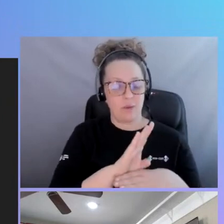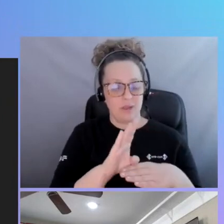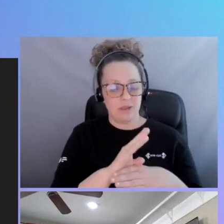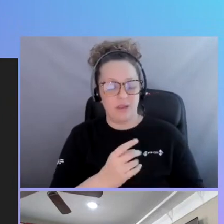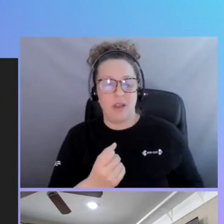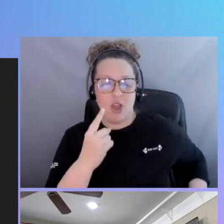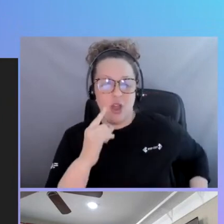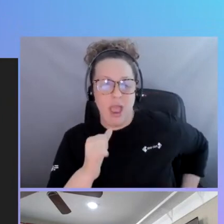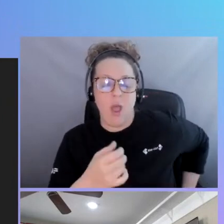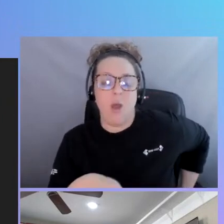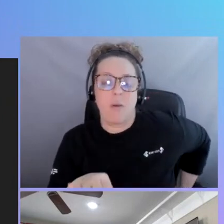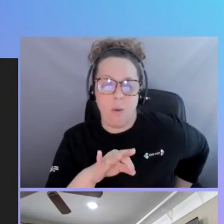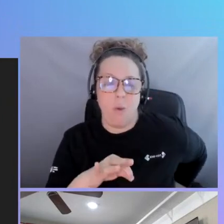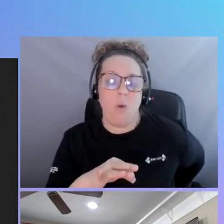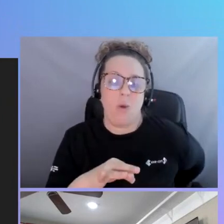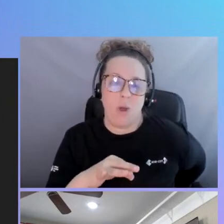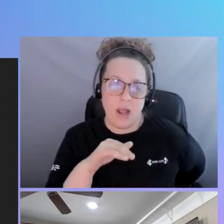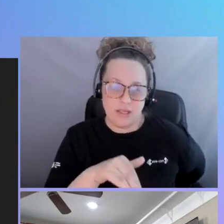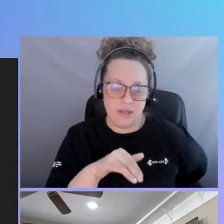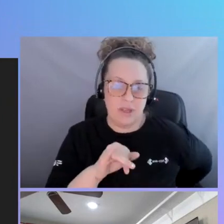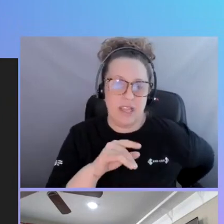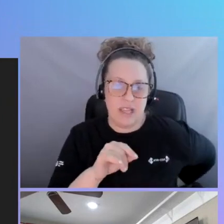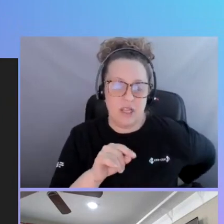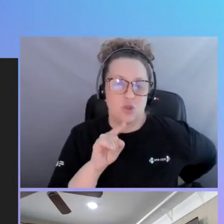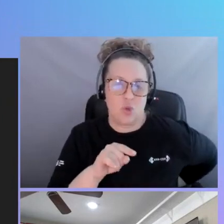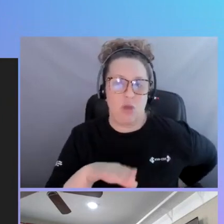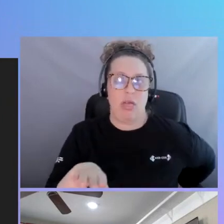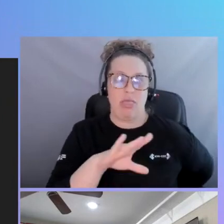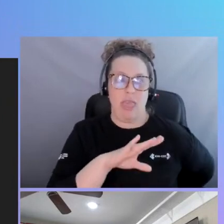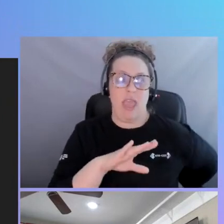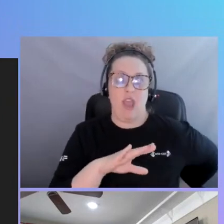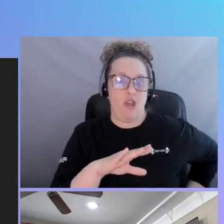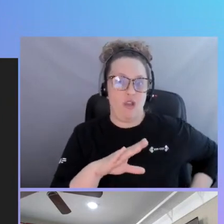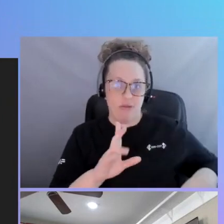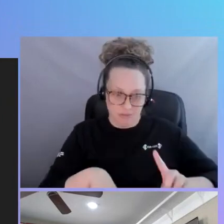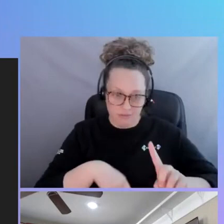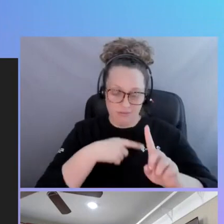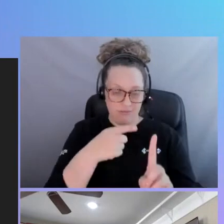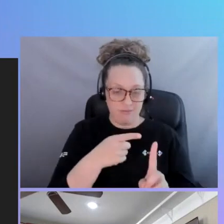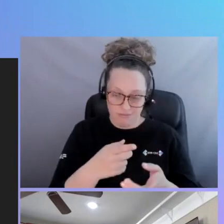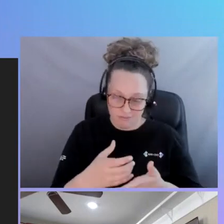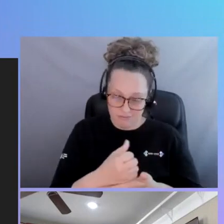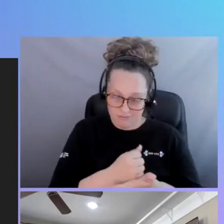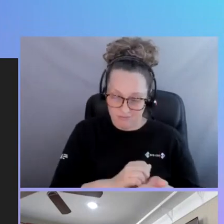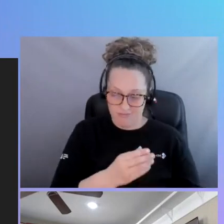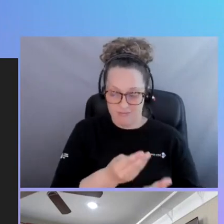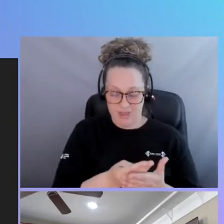important digital accessibility is to their bottom line. Because they're there to promote their products and services, and they